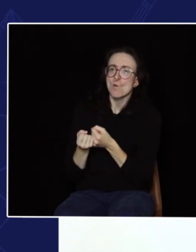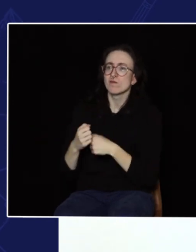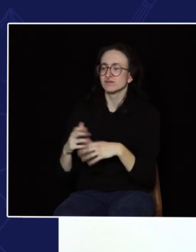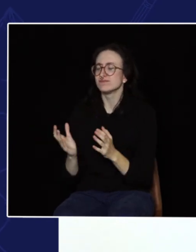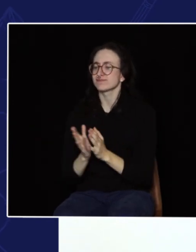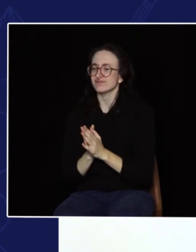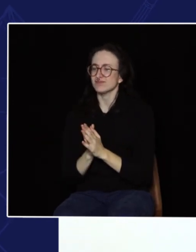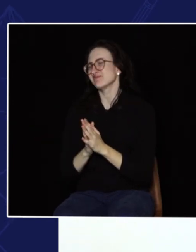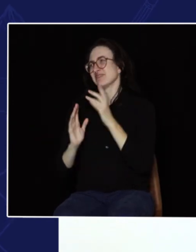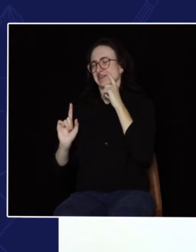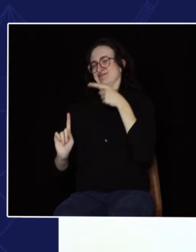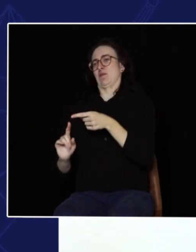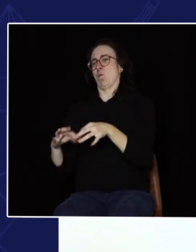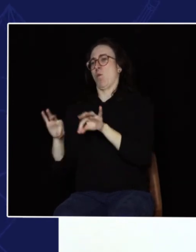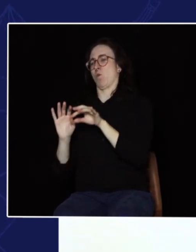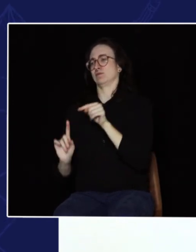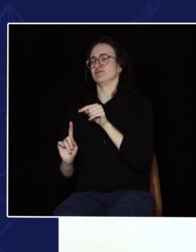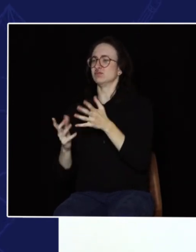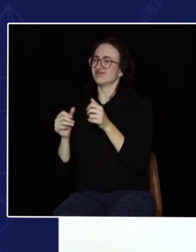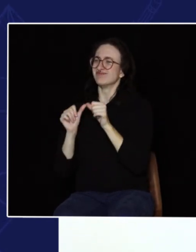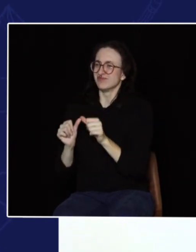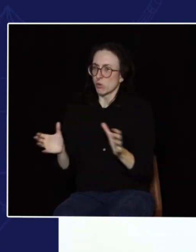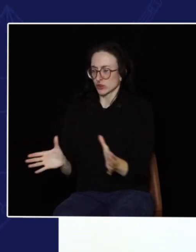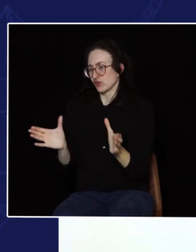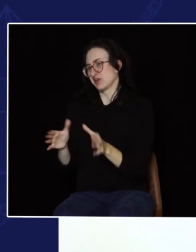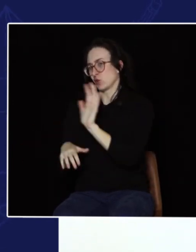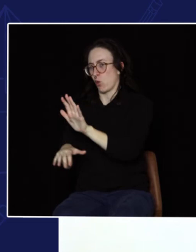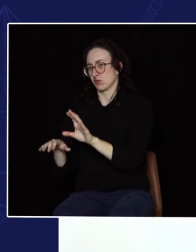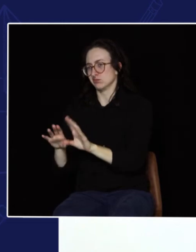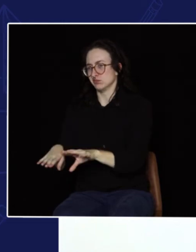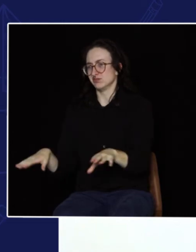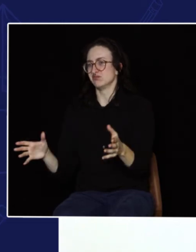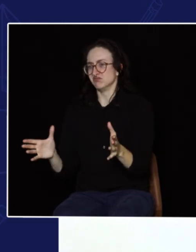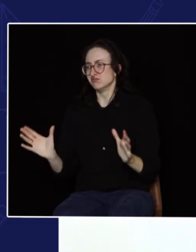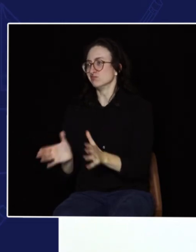So, I guess it’s: continue to encourage your child,